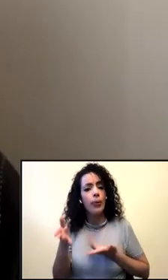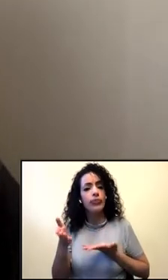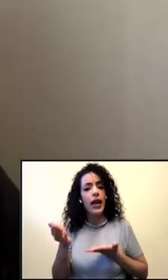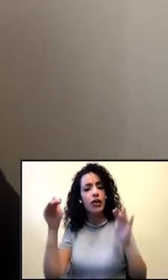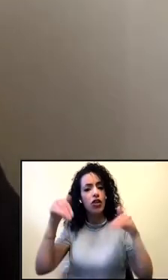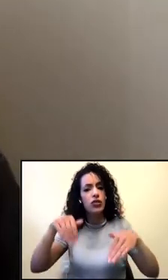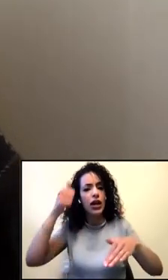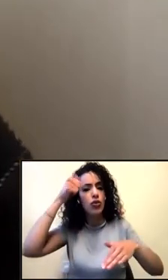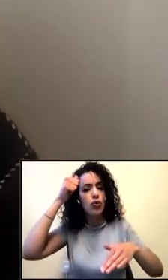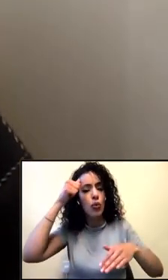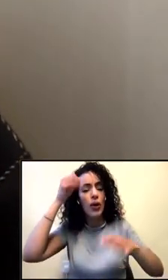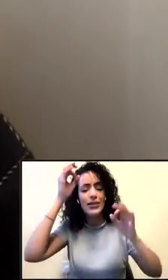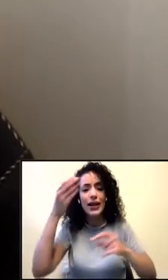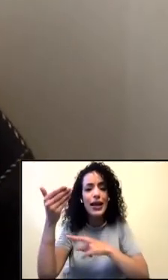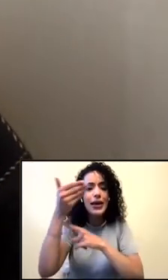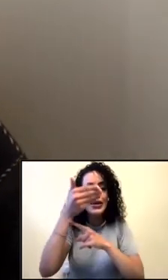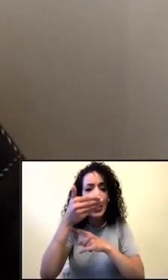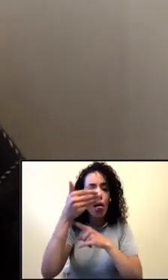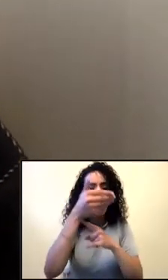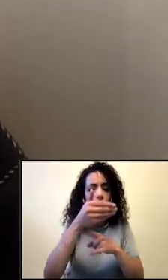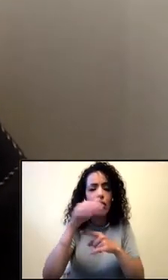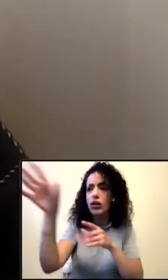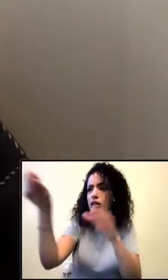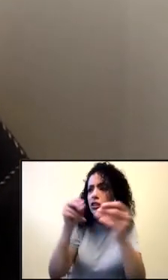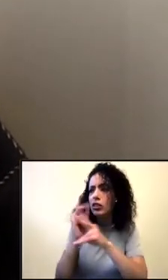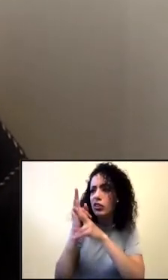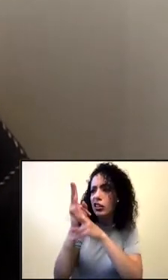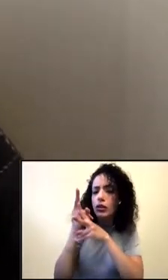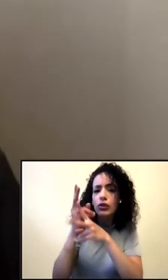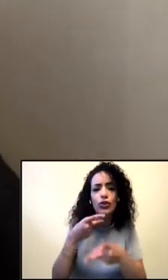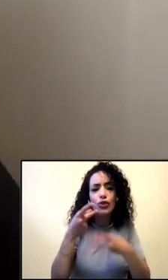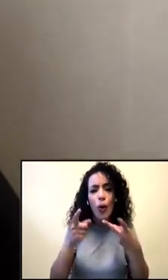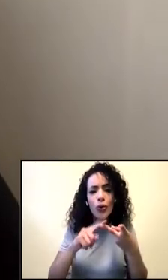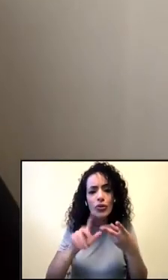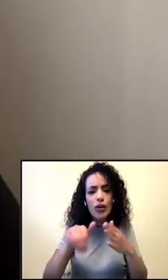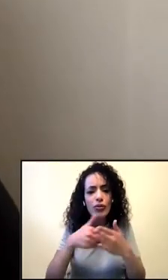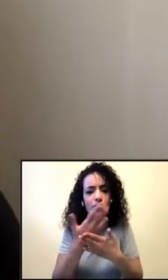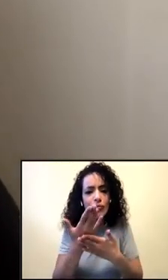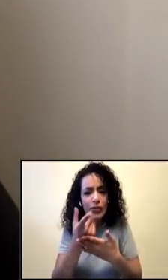and so on um and yeah, so we brought a group of elders to like an institutional archive space